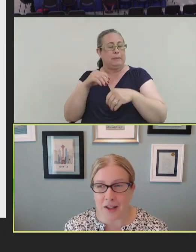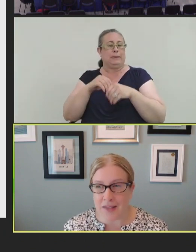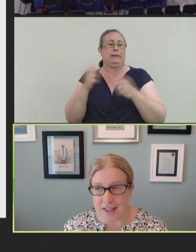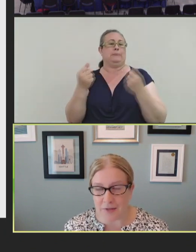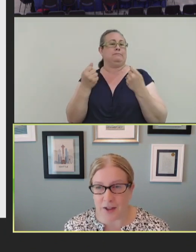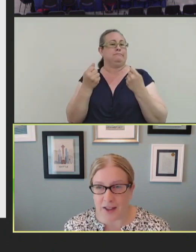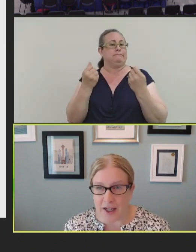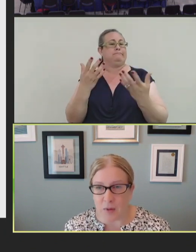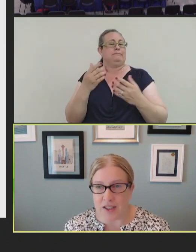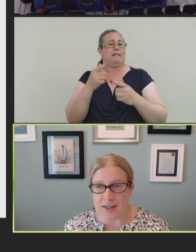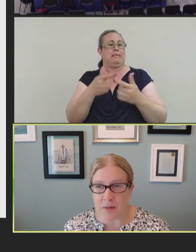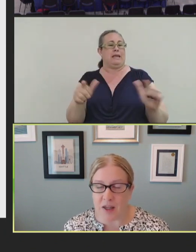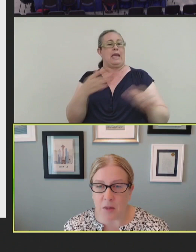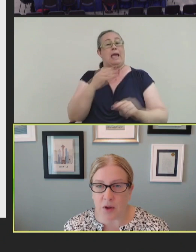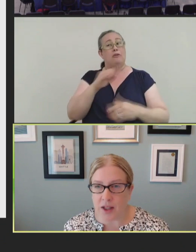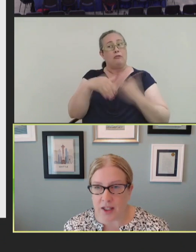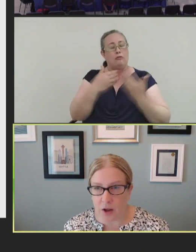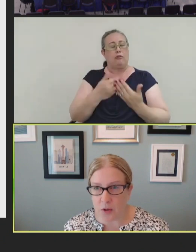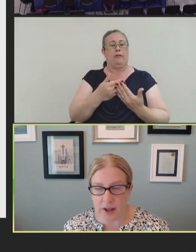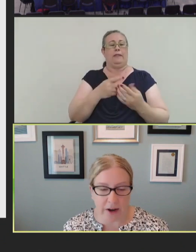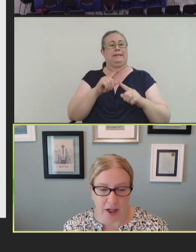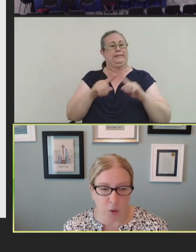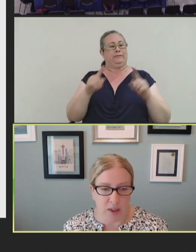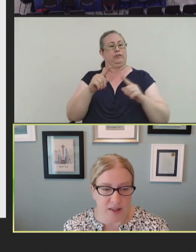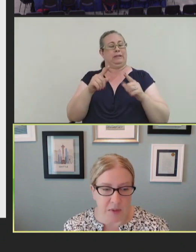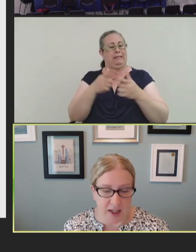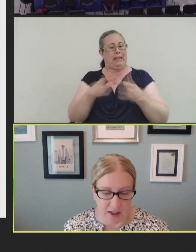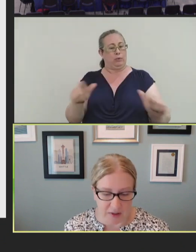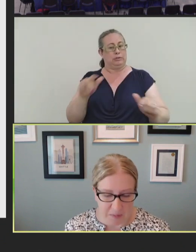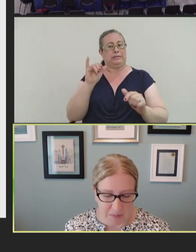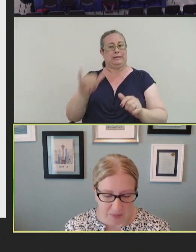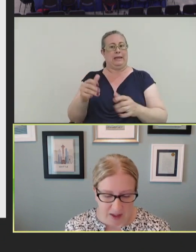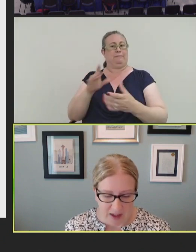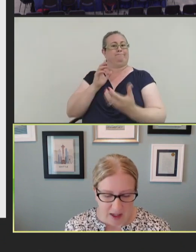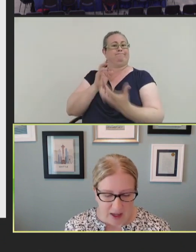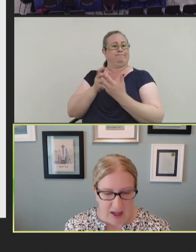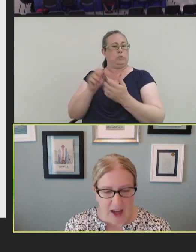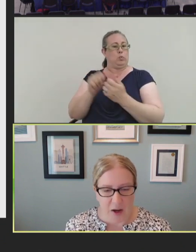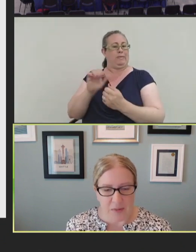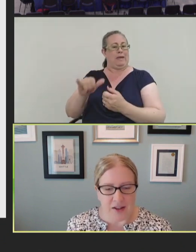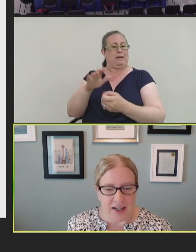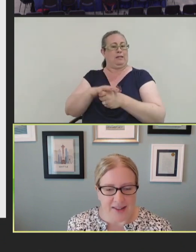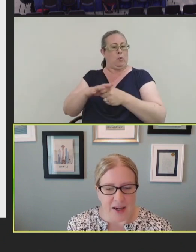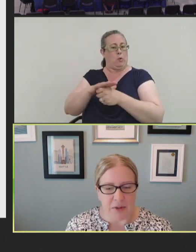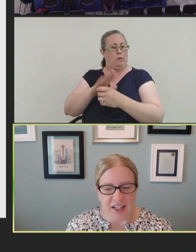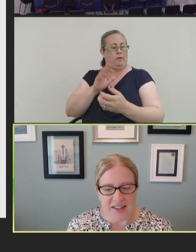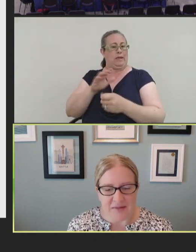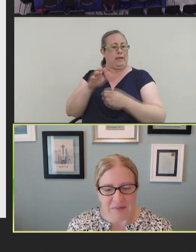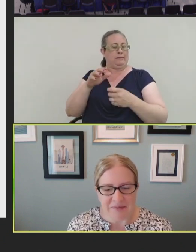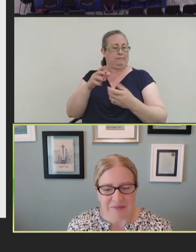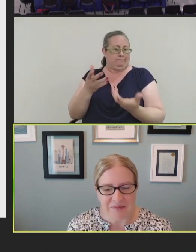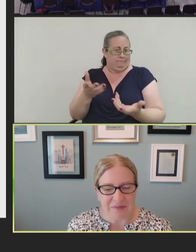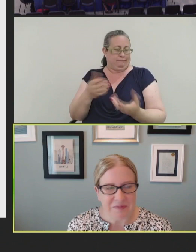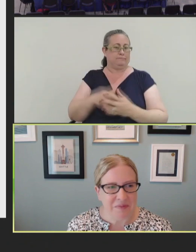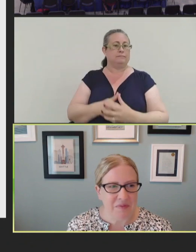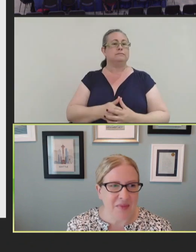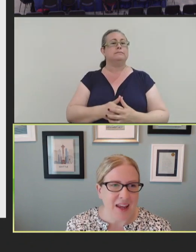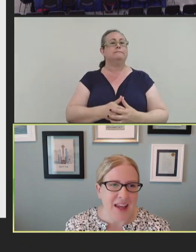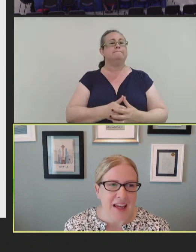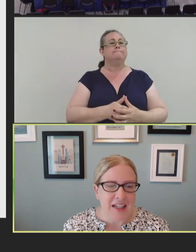of the different languages that people in a local area will speak? So, next slide, please.